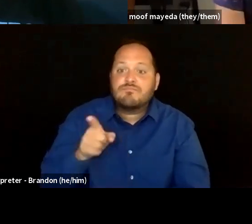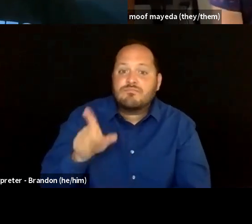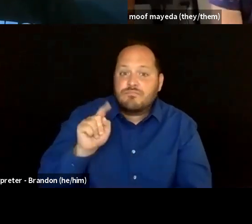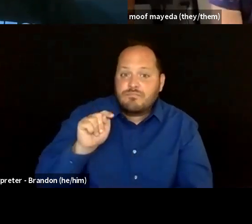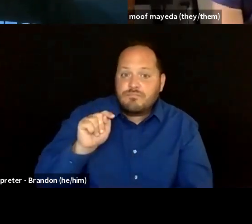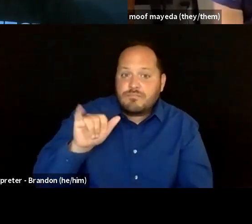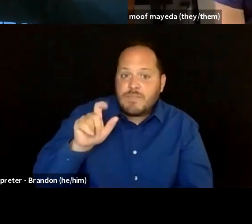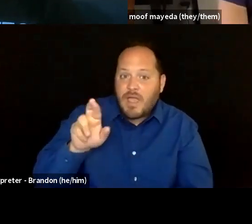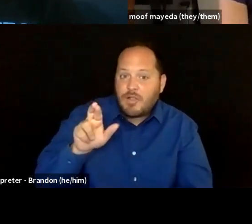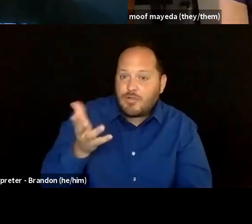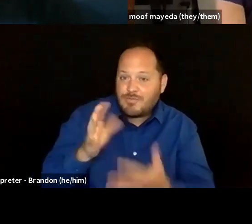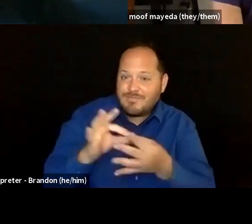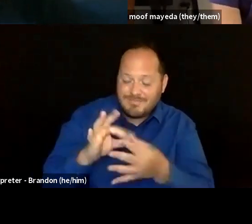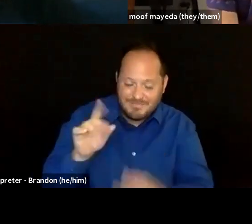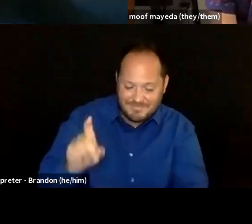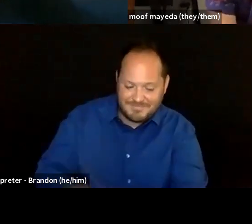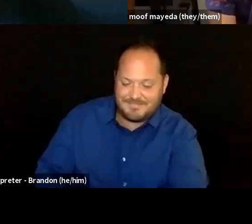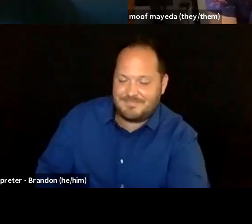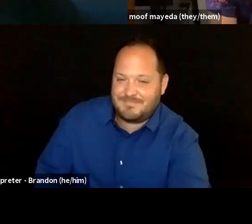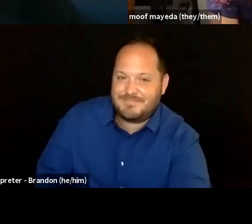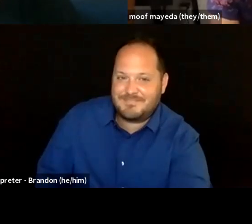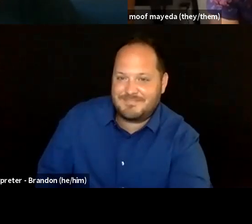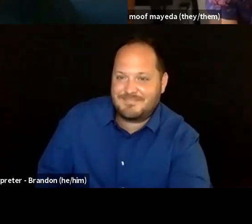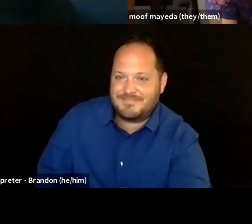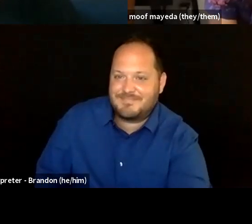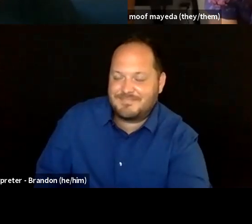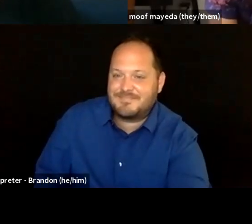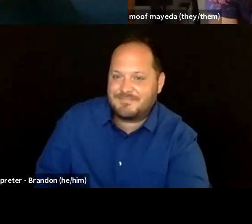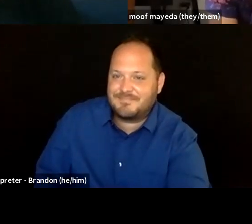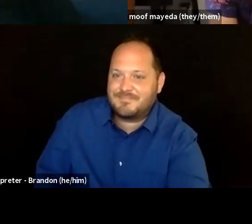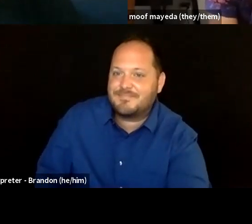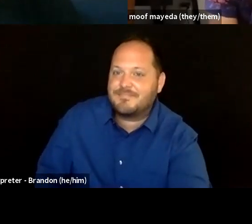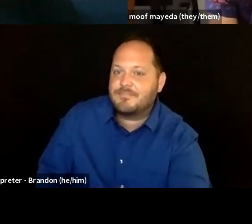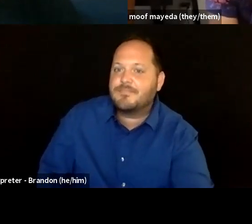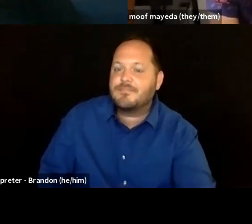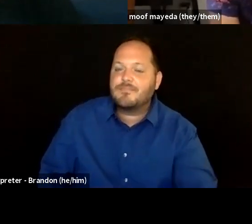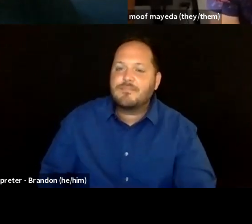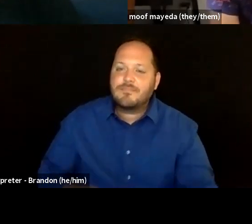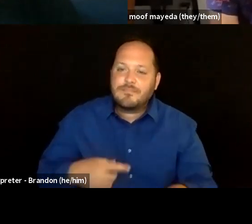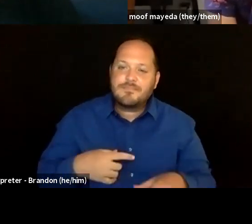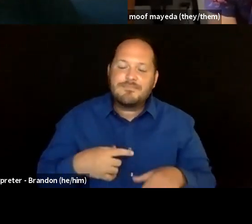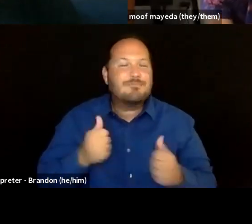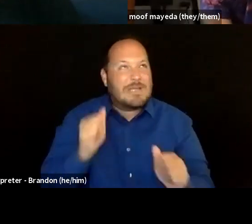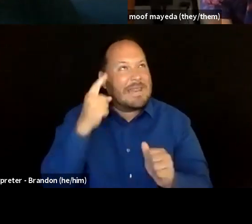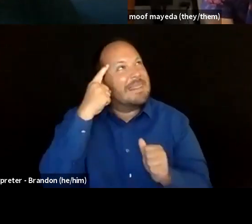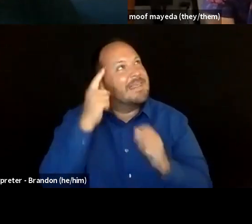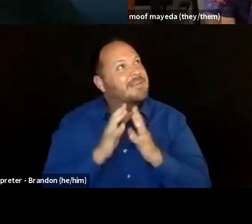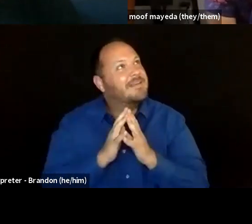Like in history and sex Ed and health class in general. Yeah.